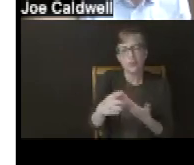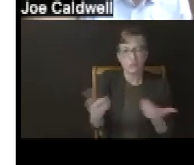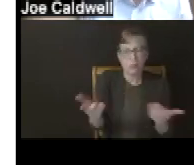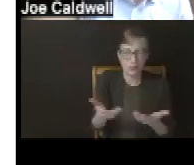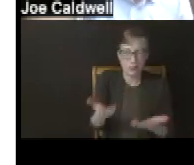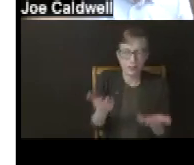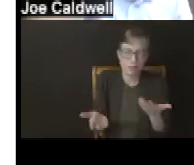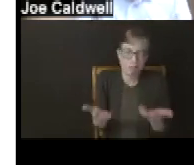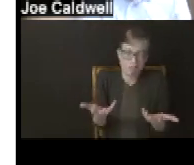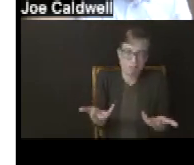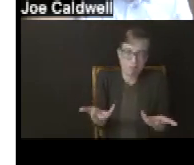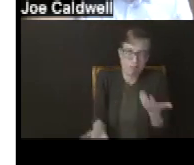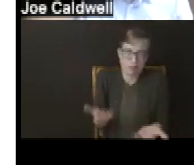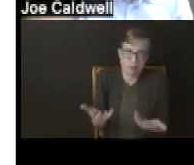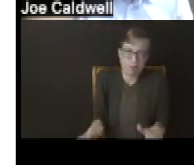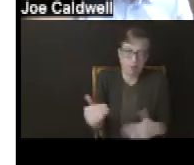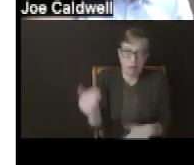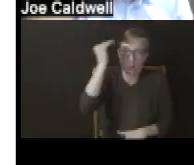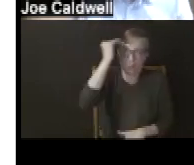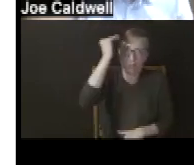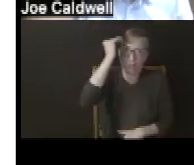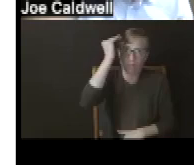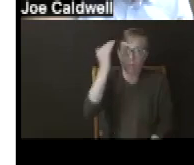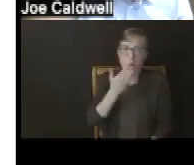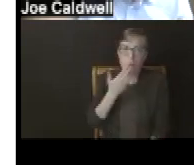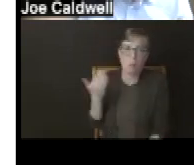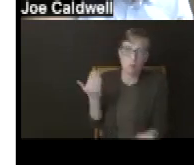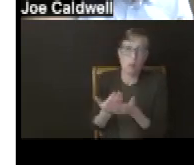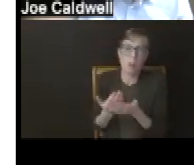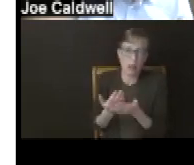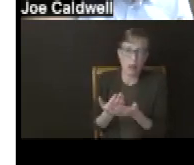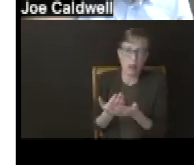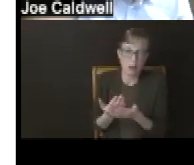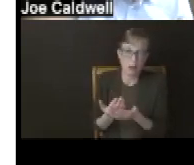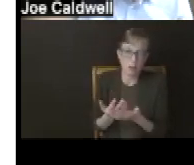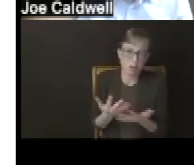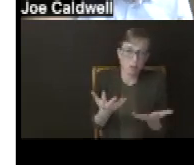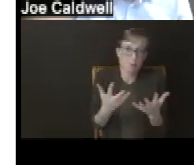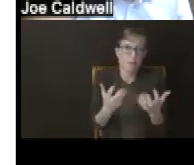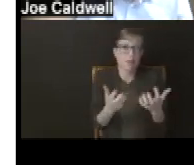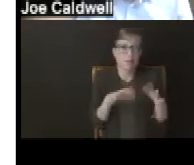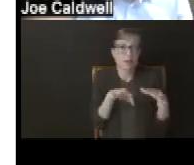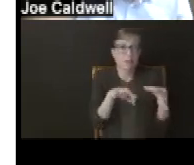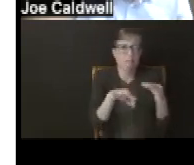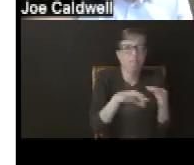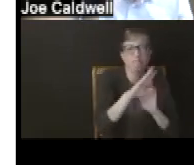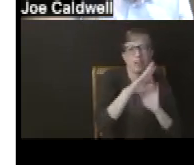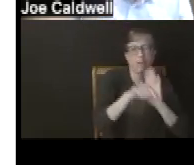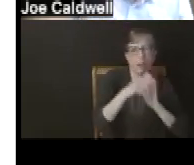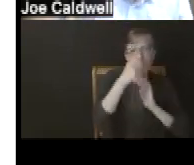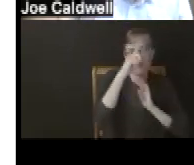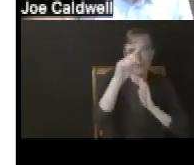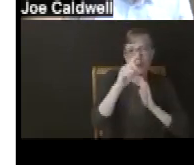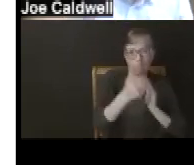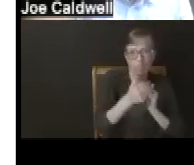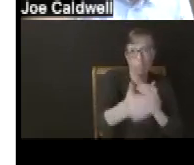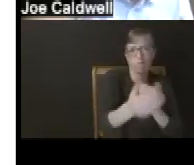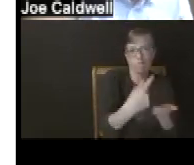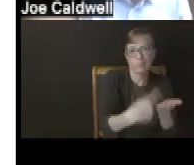the stage for some of the following discussion. We're going to highlight some of the work that